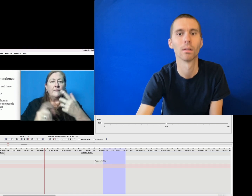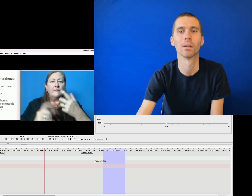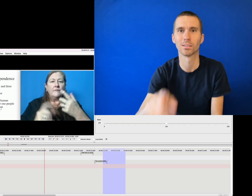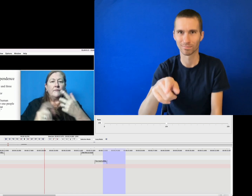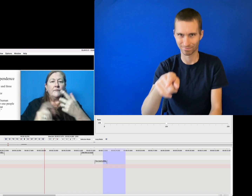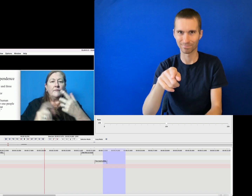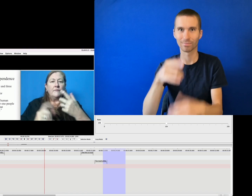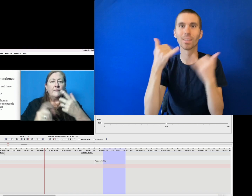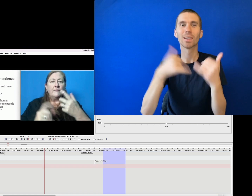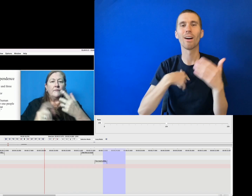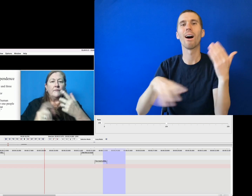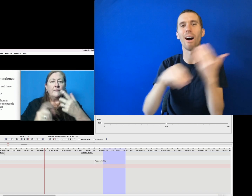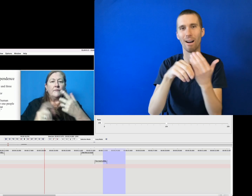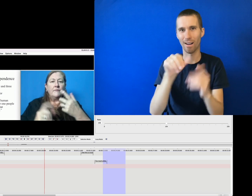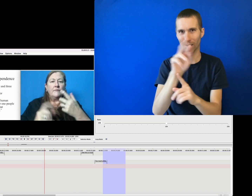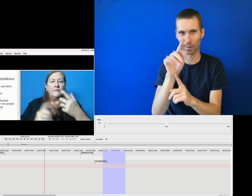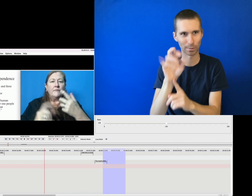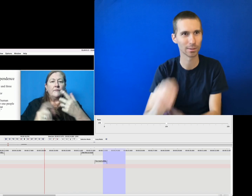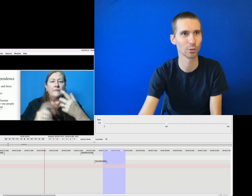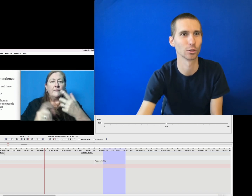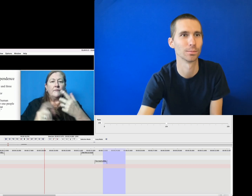With that row now highlighted in pink, I'm going to add my annotation.